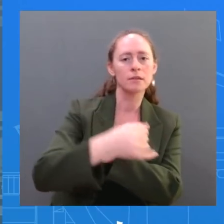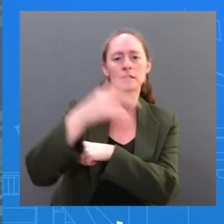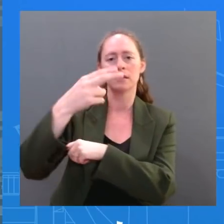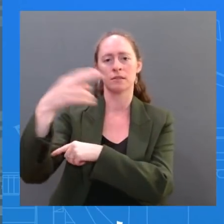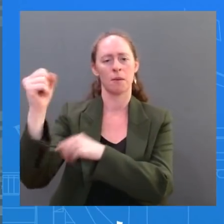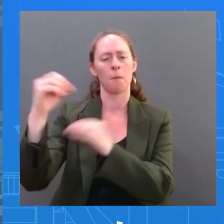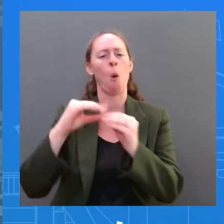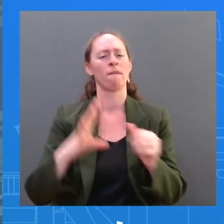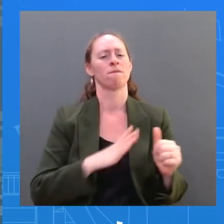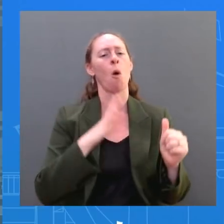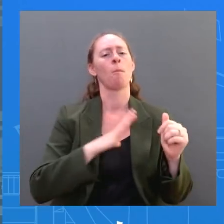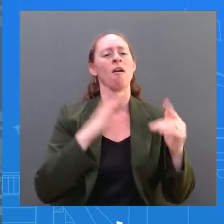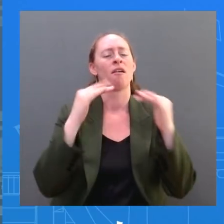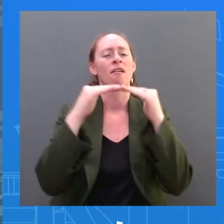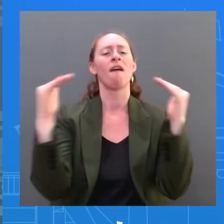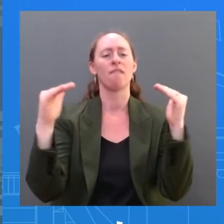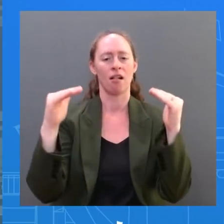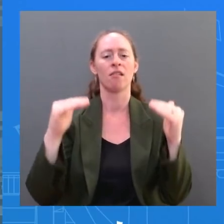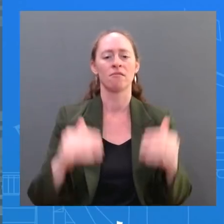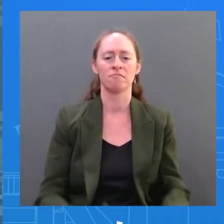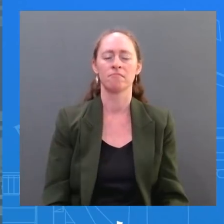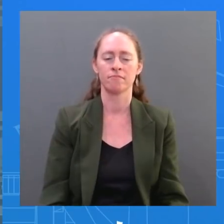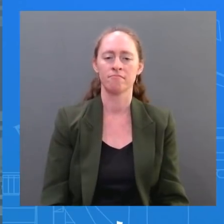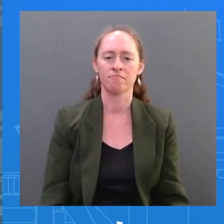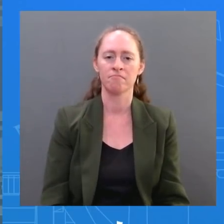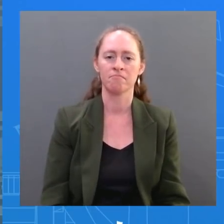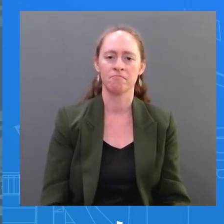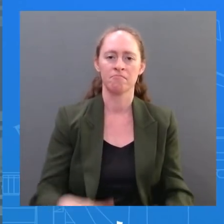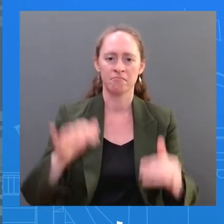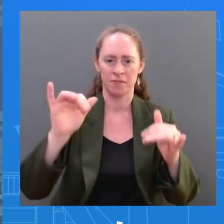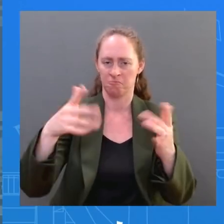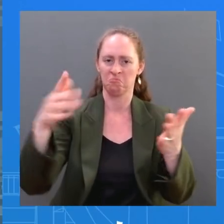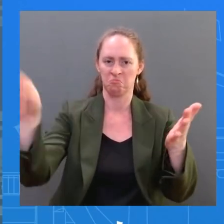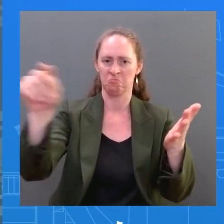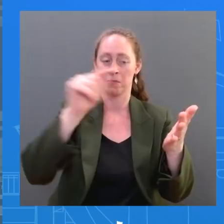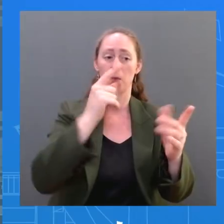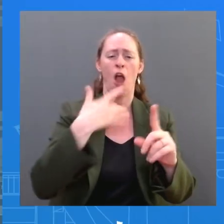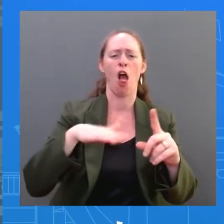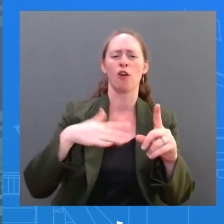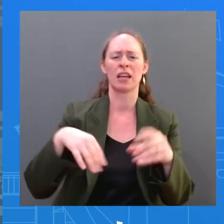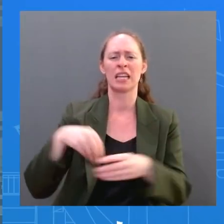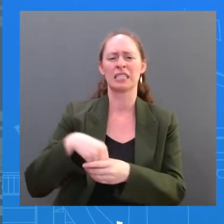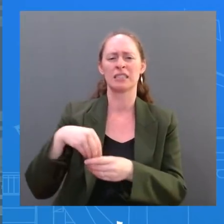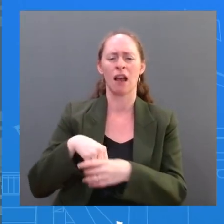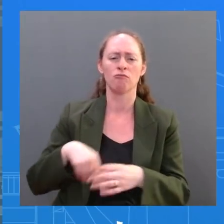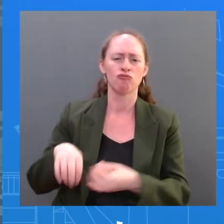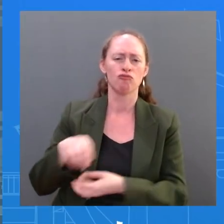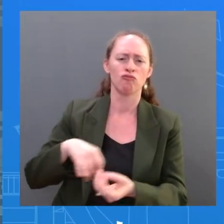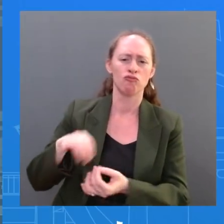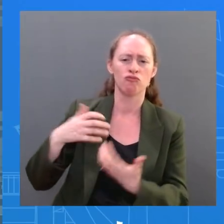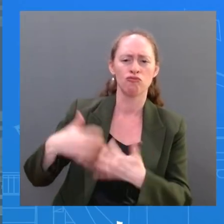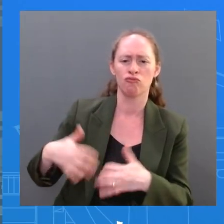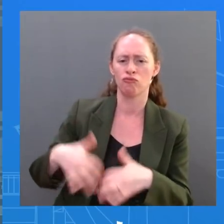And the reason, actually, we decided to formalize it and also to make clear that it will also be available